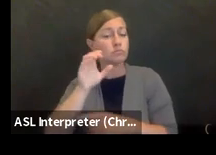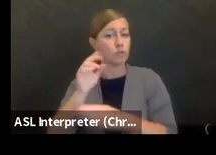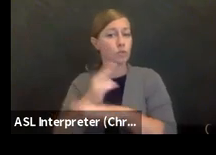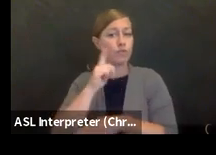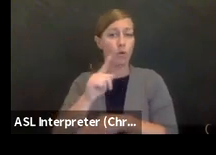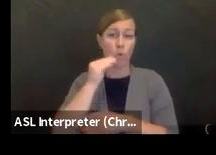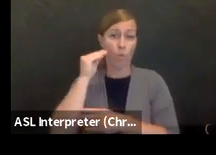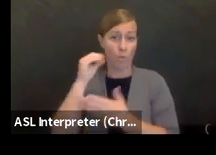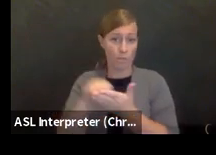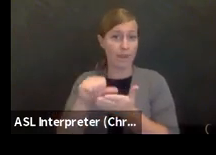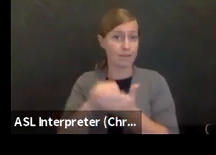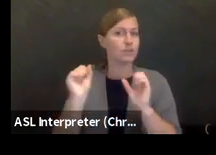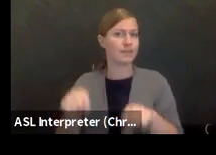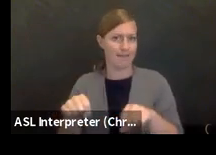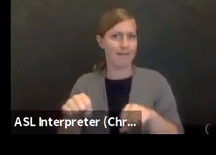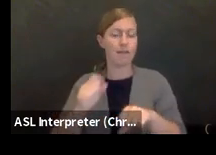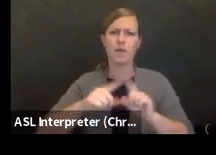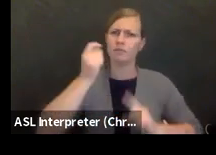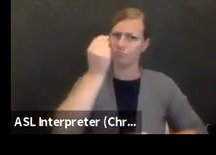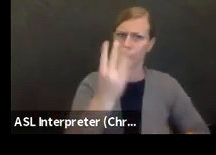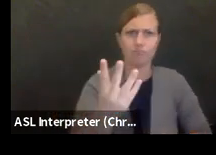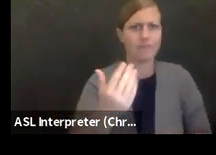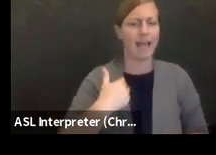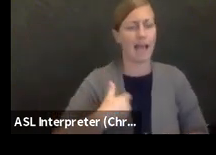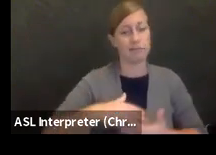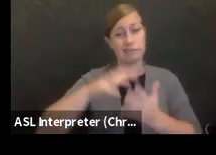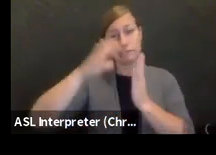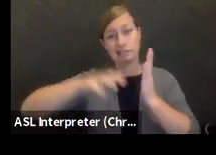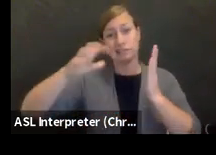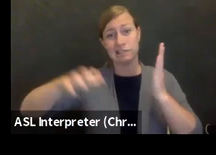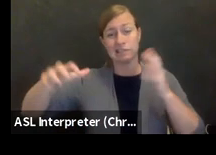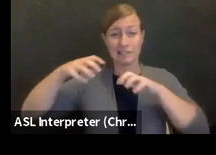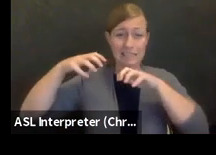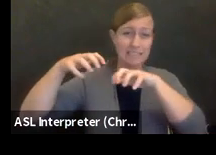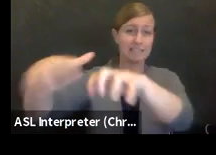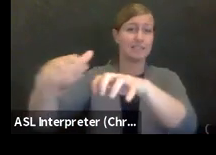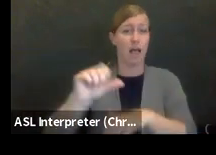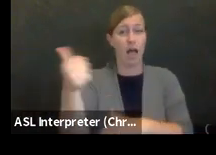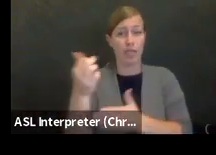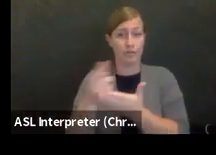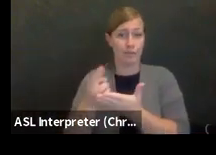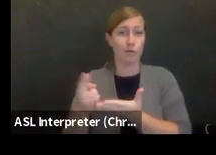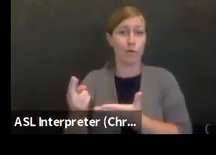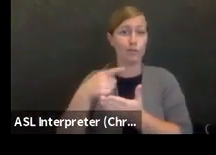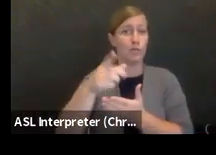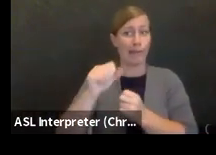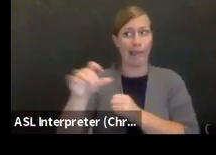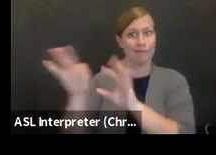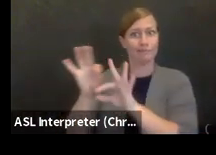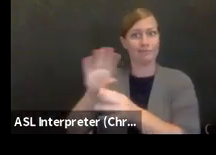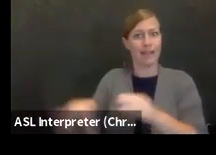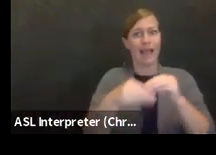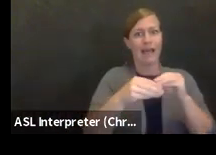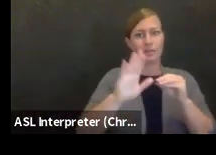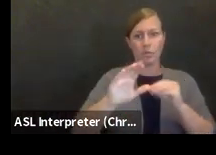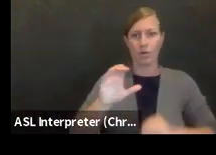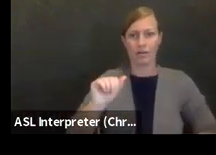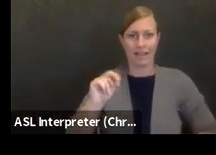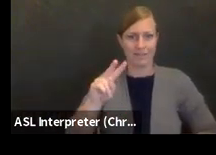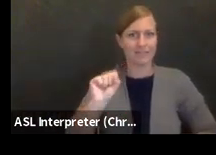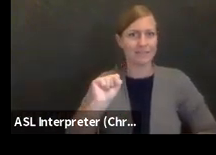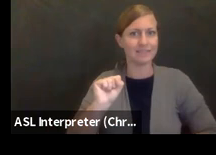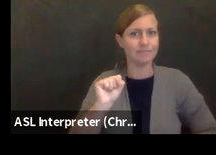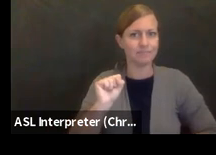ESD 113 - Andrew Hickman: But there are tons and tons and tons of other resources here that you can add into your canvas instance from higher modules.